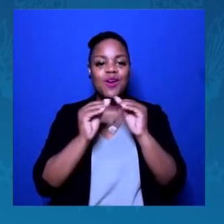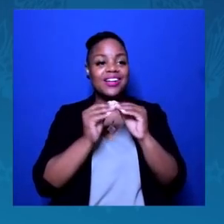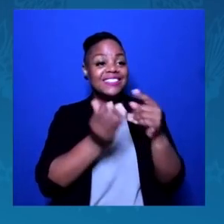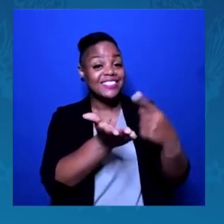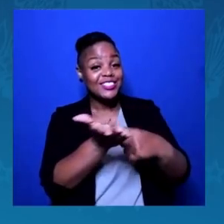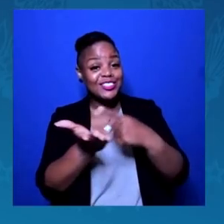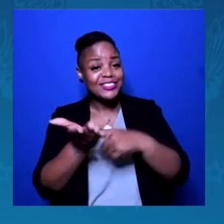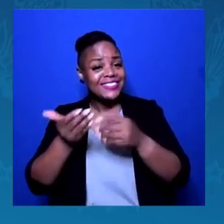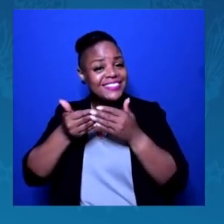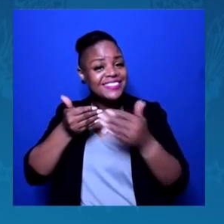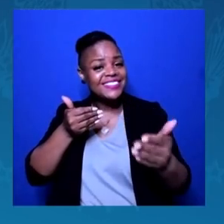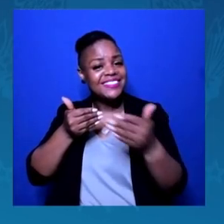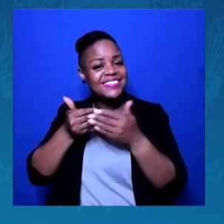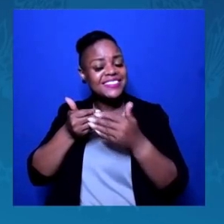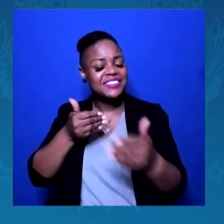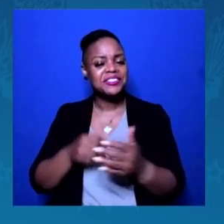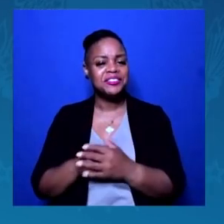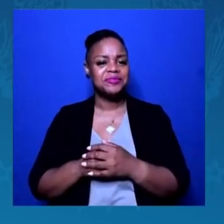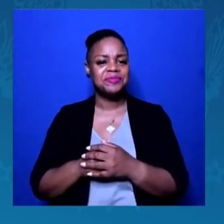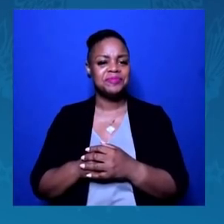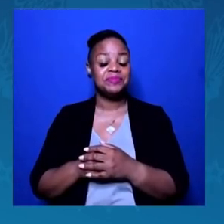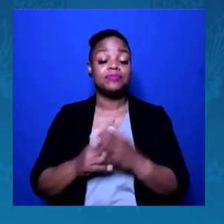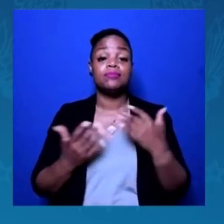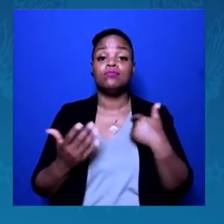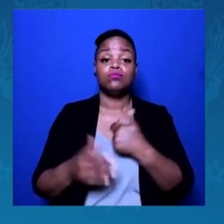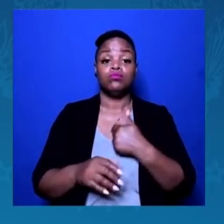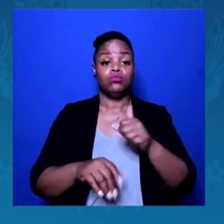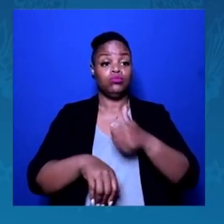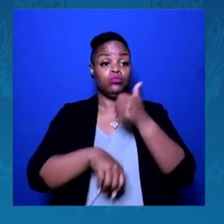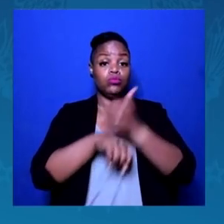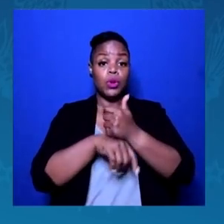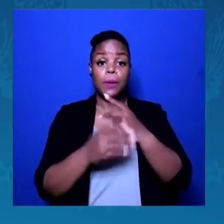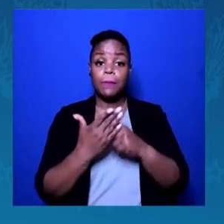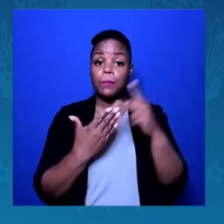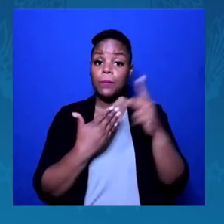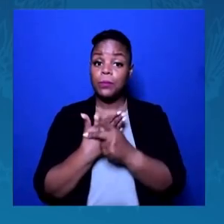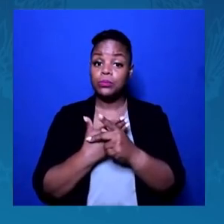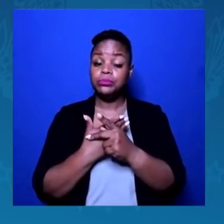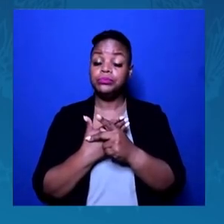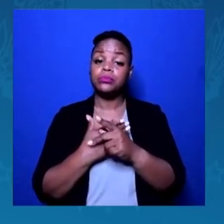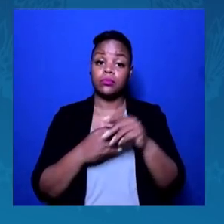to a more digital economy and that will help grow women and ethnic minority